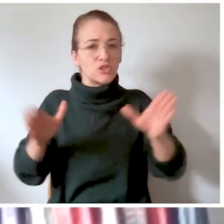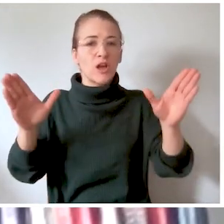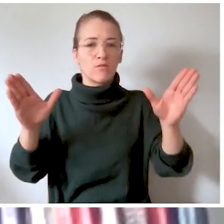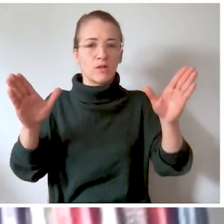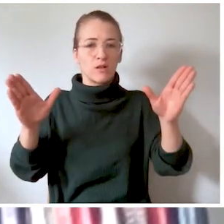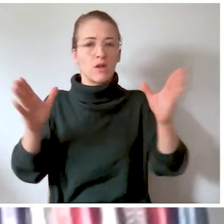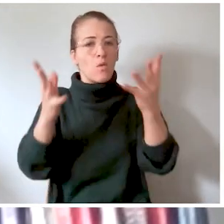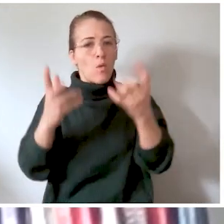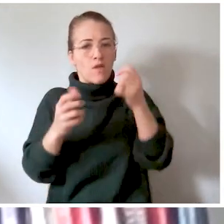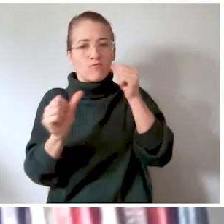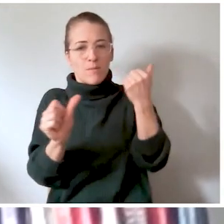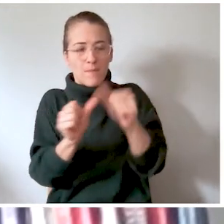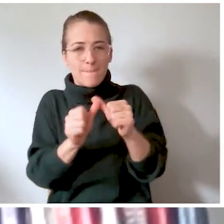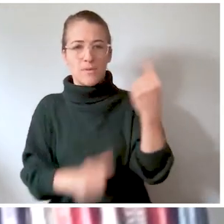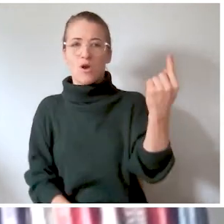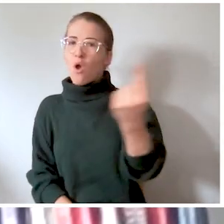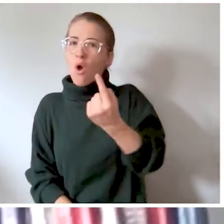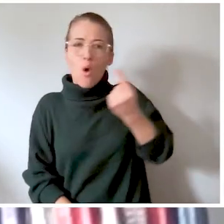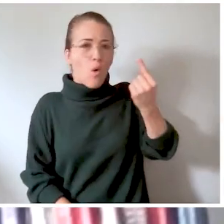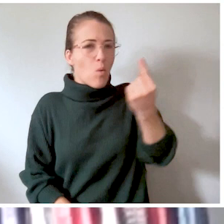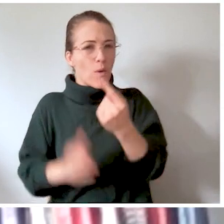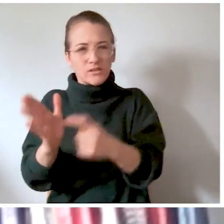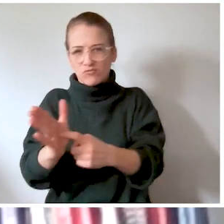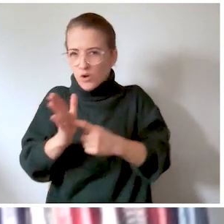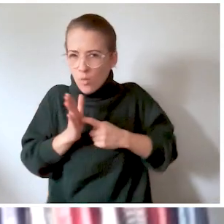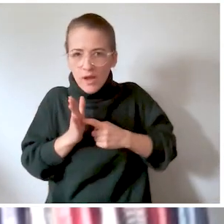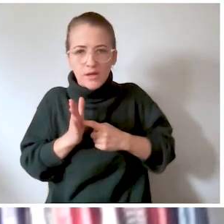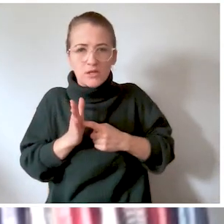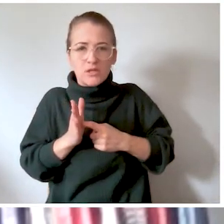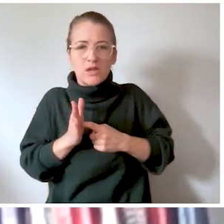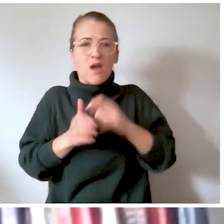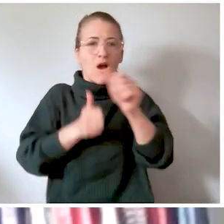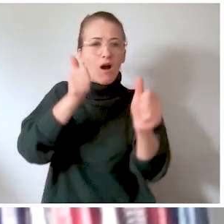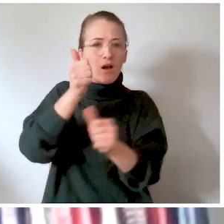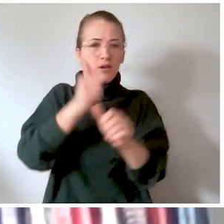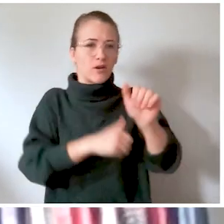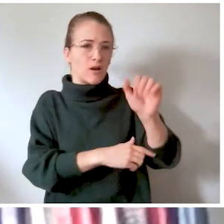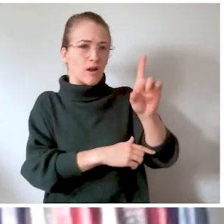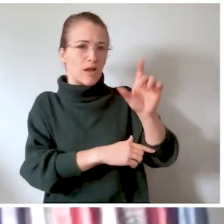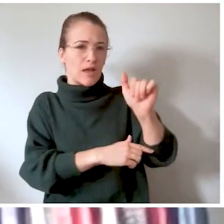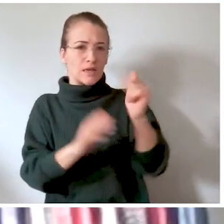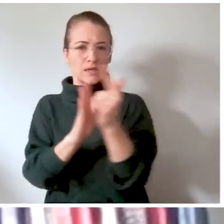we want to remember that that is always required under the Americans with Disabilities Act or the ADA.